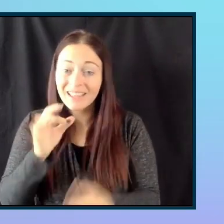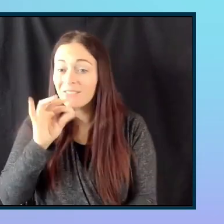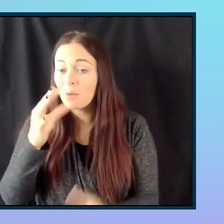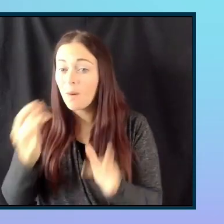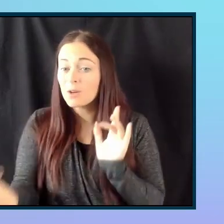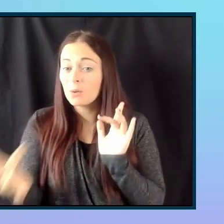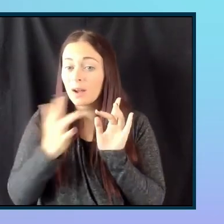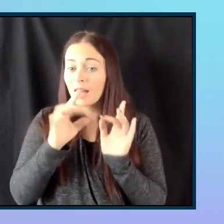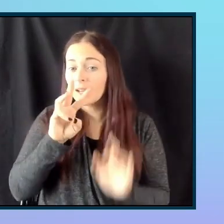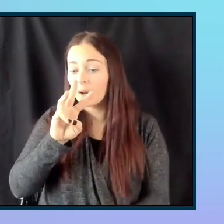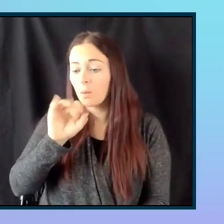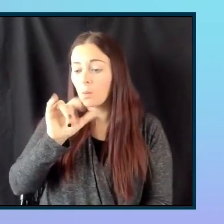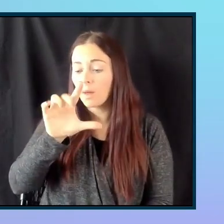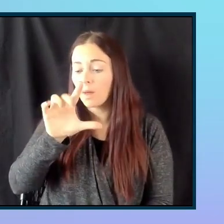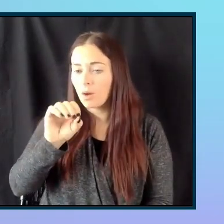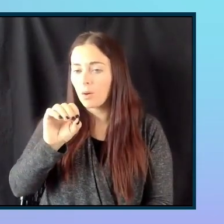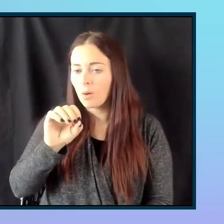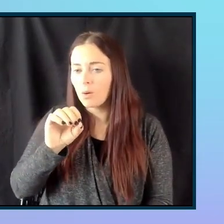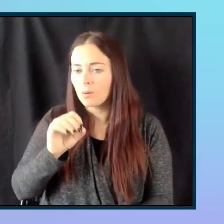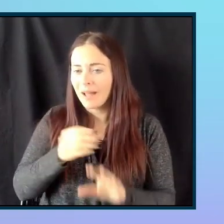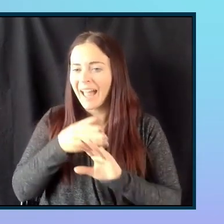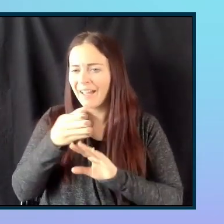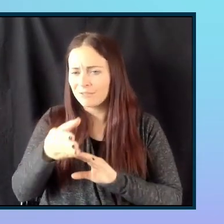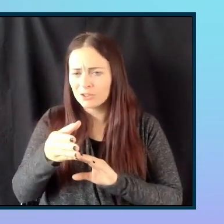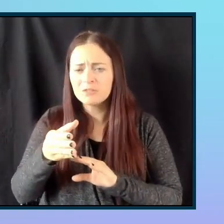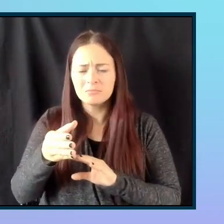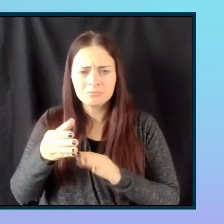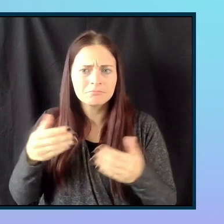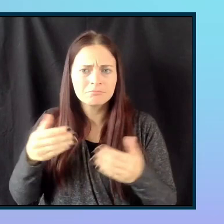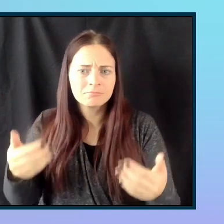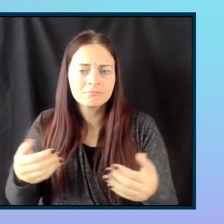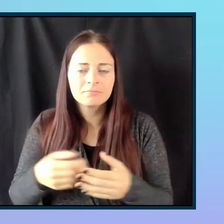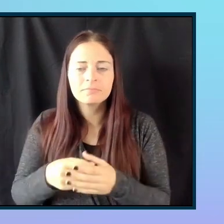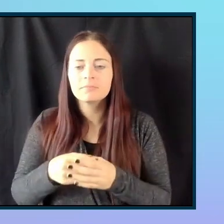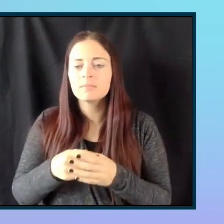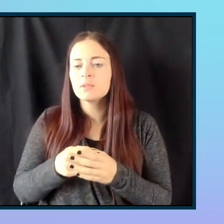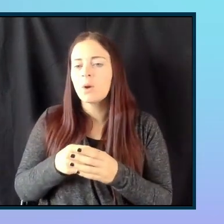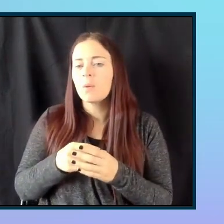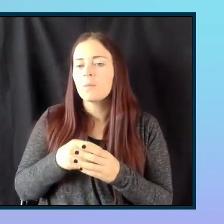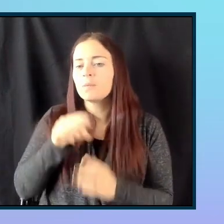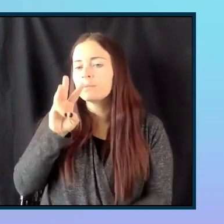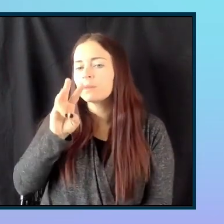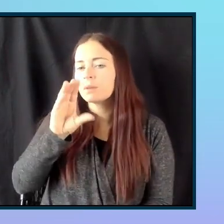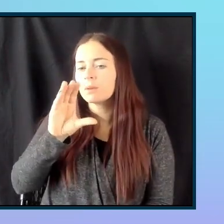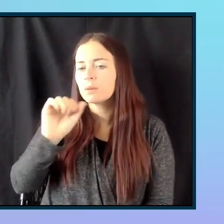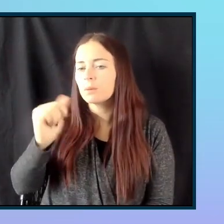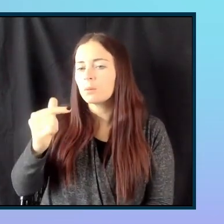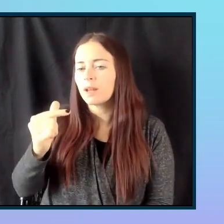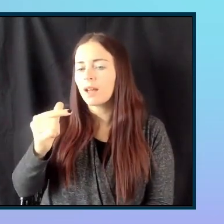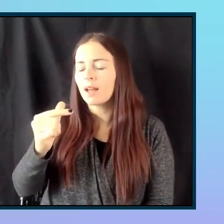But the last question is asking if a website is WCAG is 3.0 silver compliant,